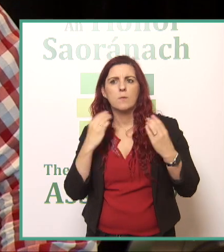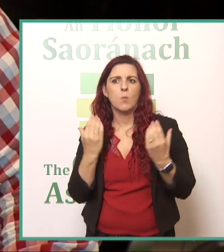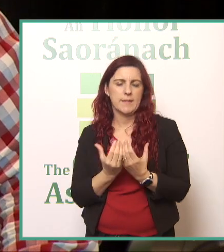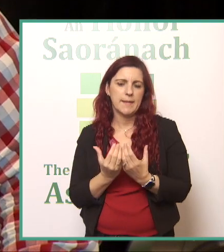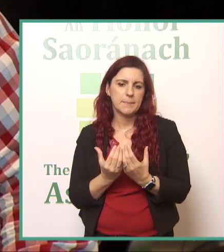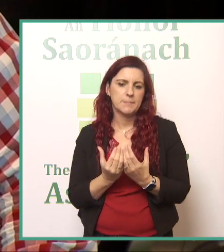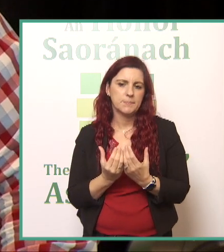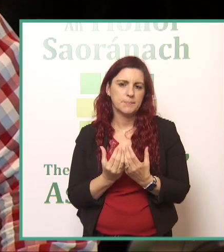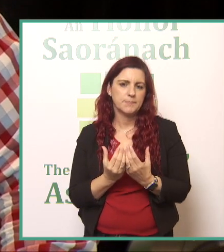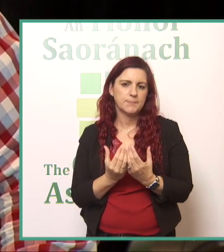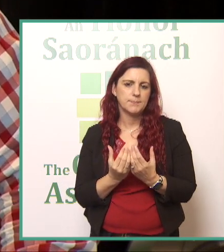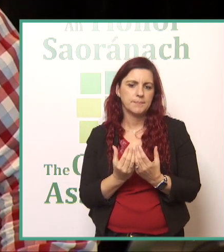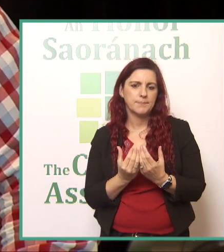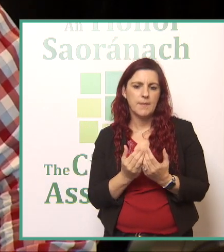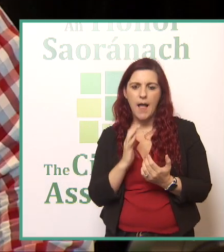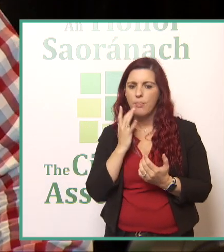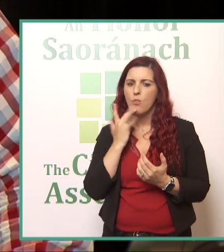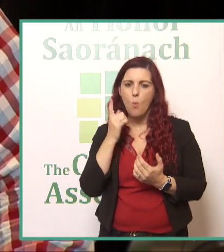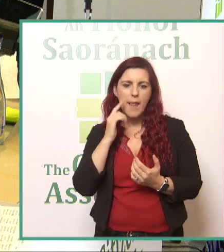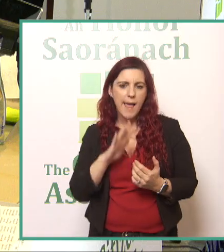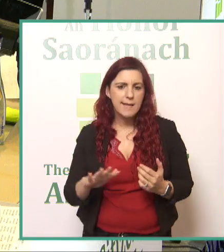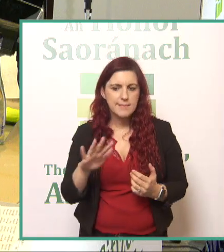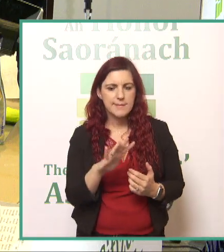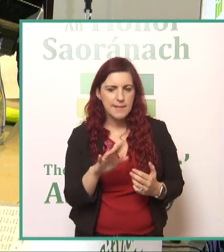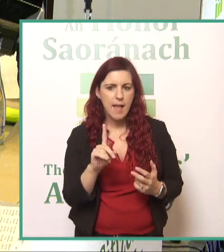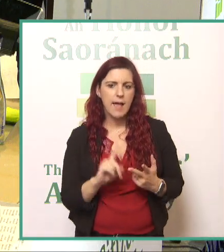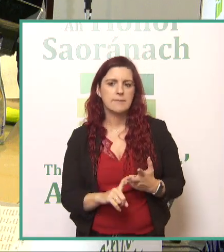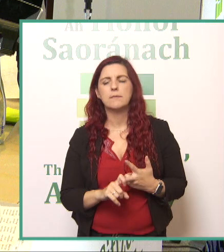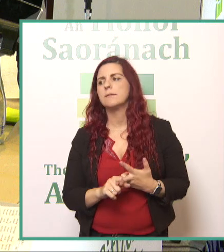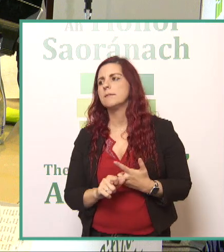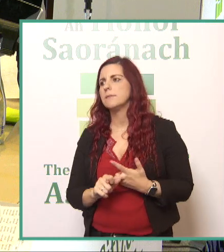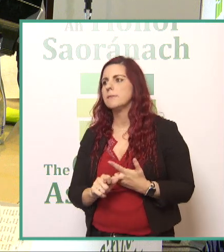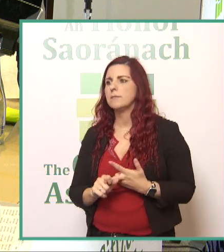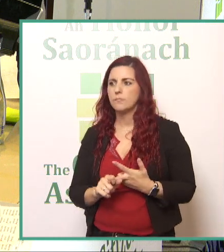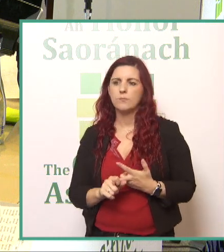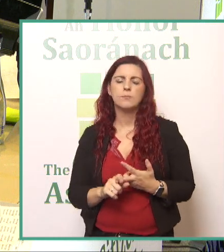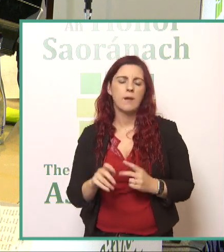And Wetland and indeed in environmental assets.